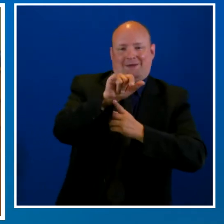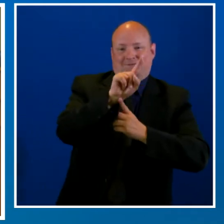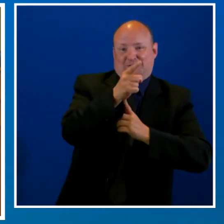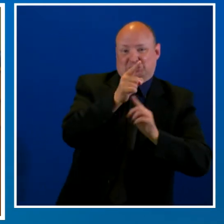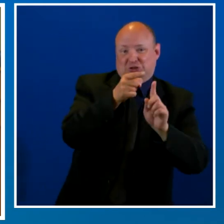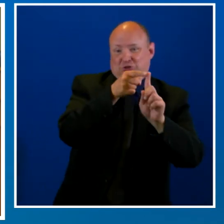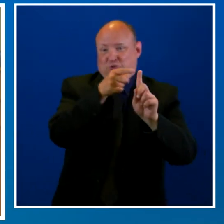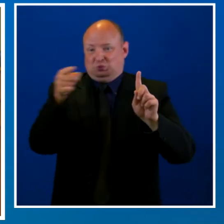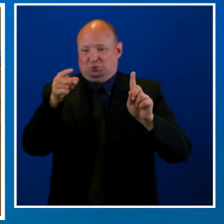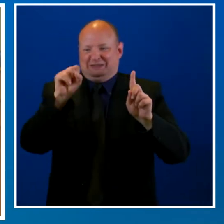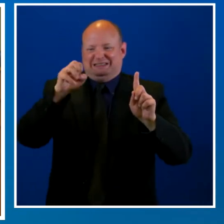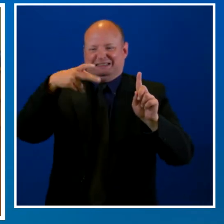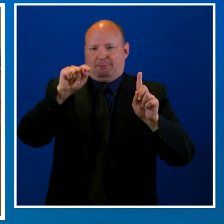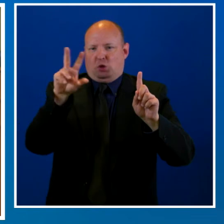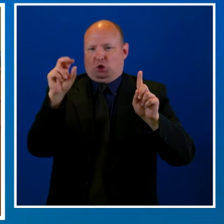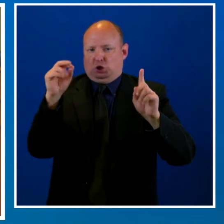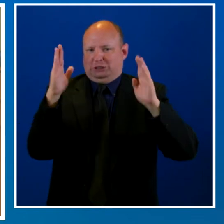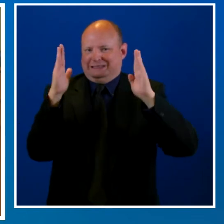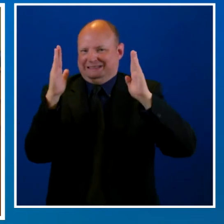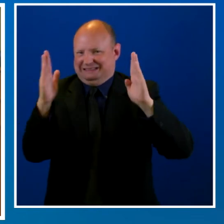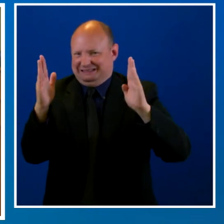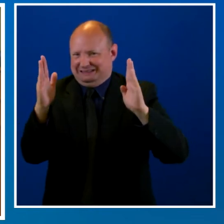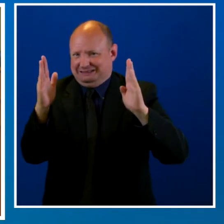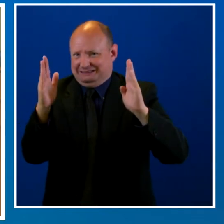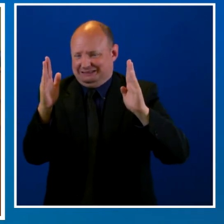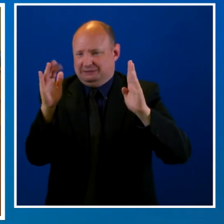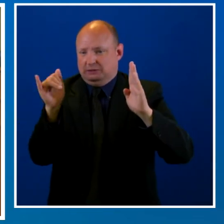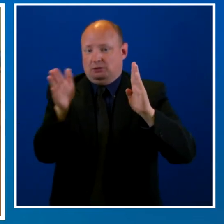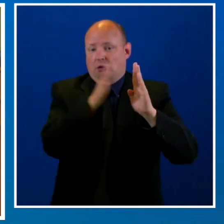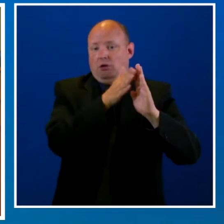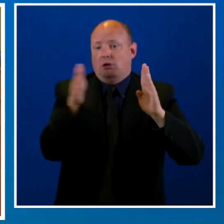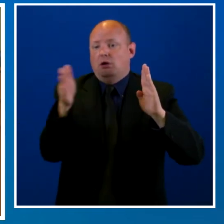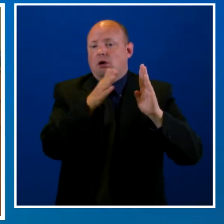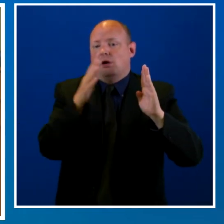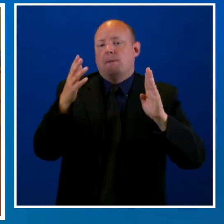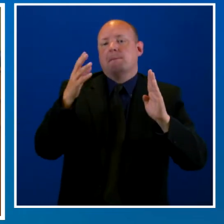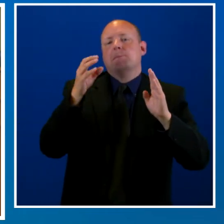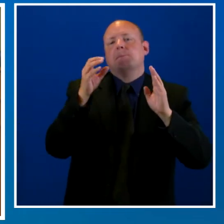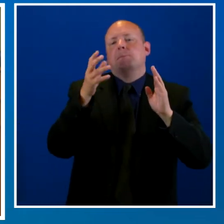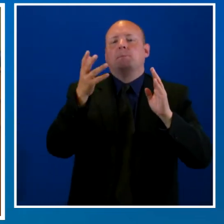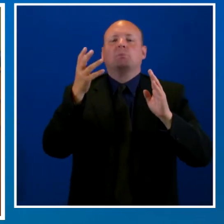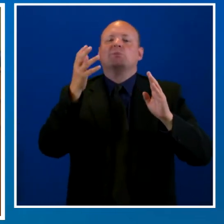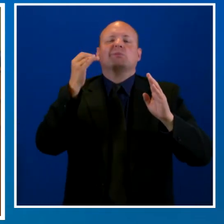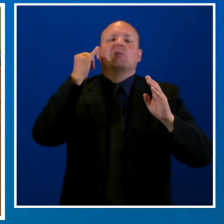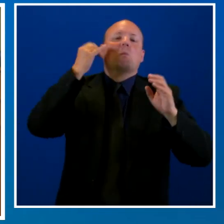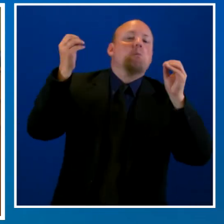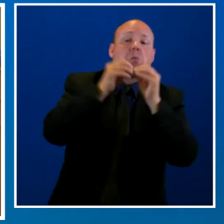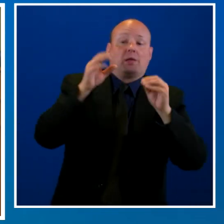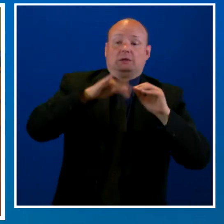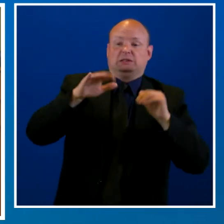More than $650 million dollars in federal relief dollars to